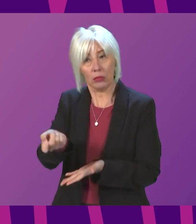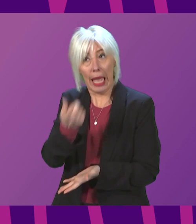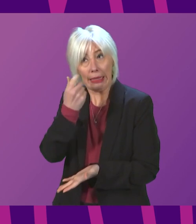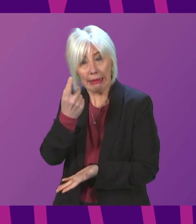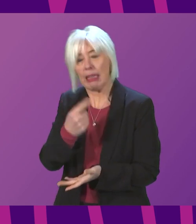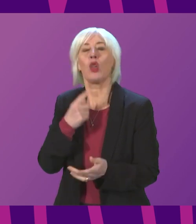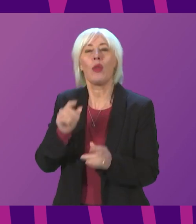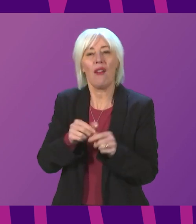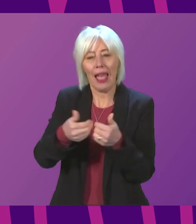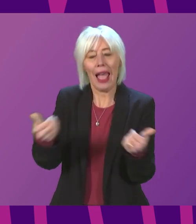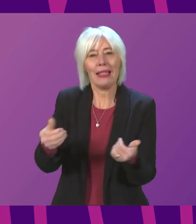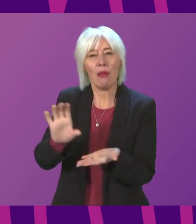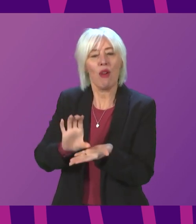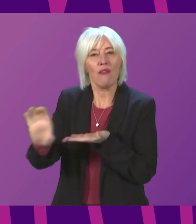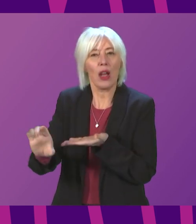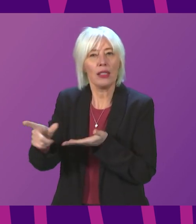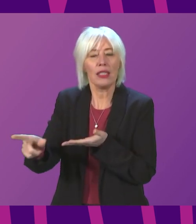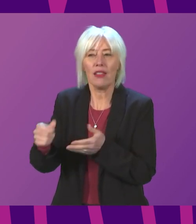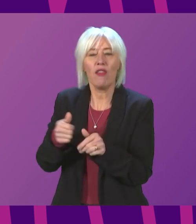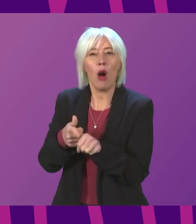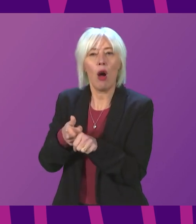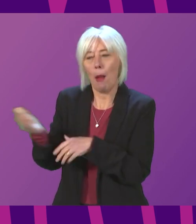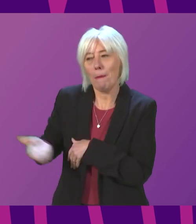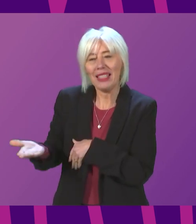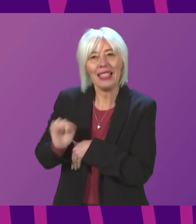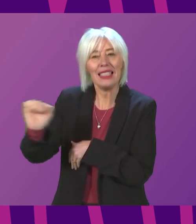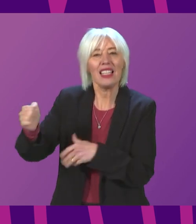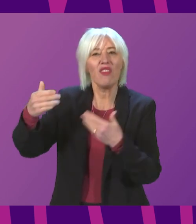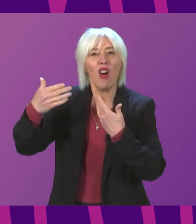to help businesses with ventilation, so we will certainly look at the scope of that and